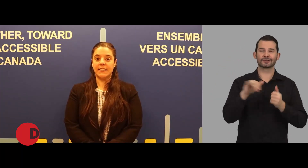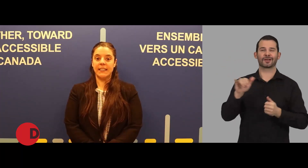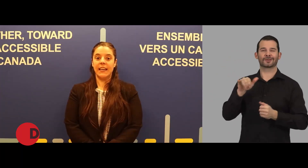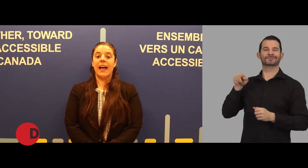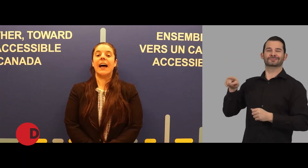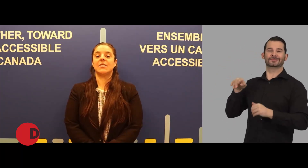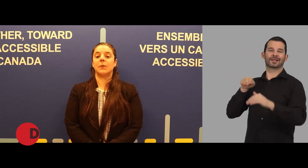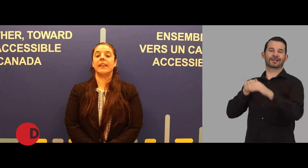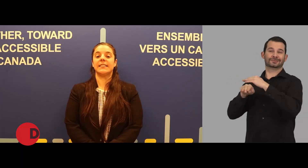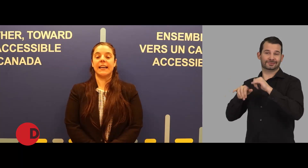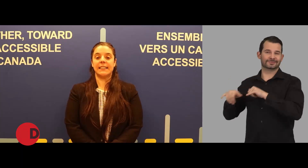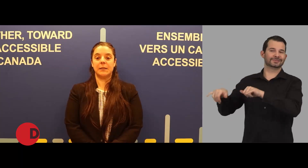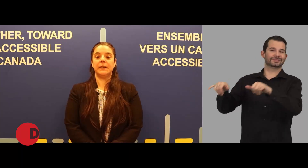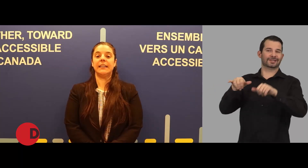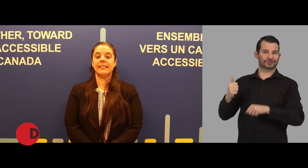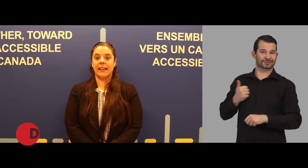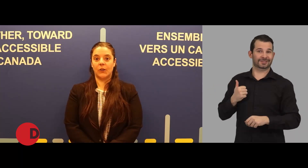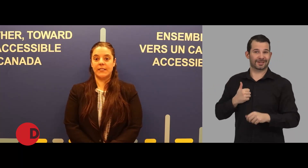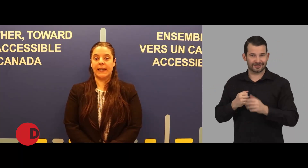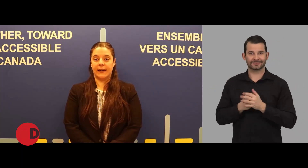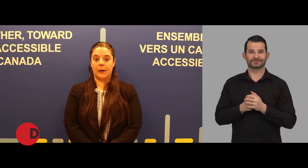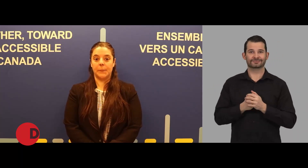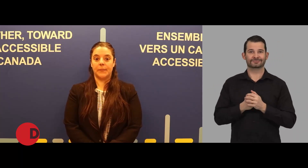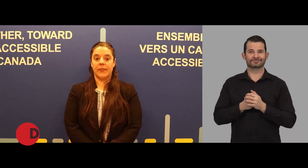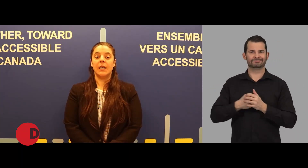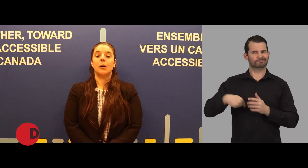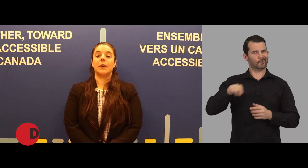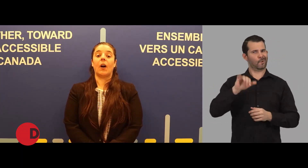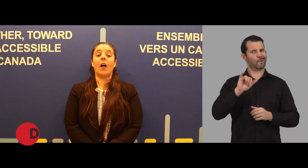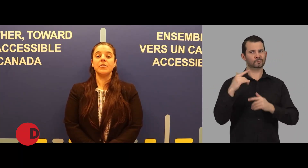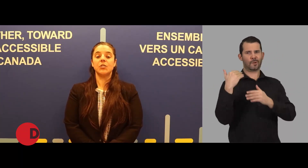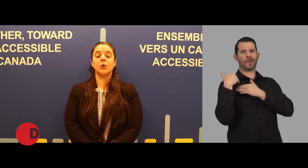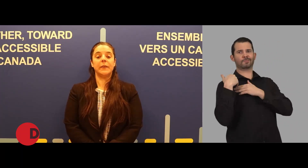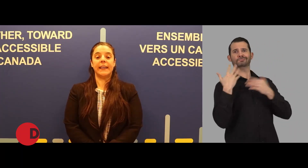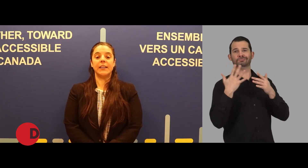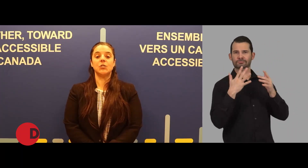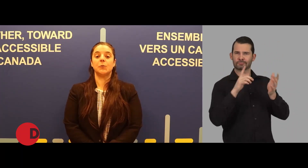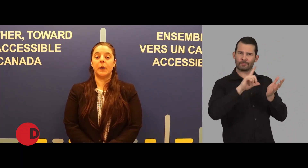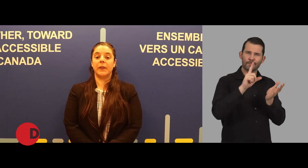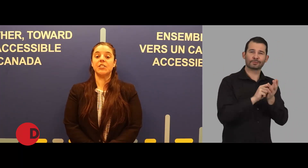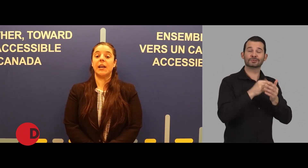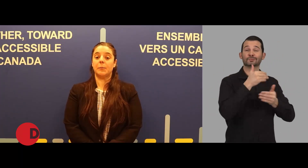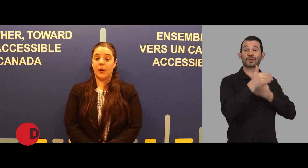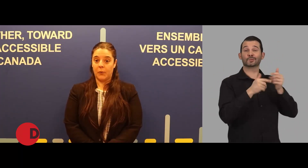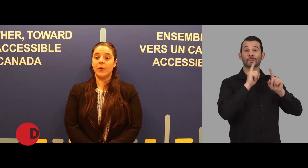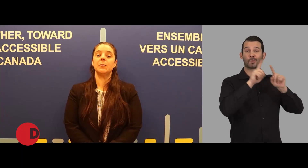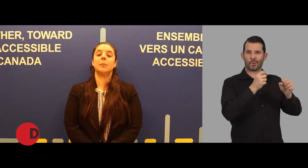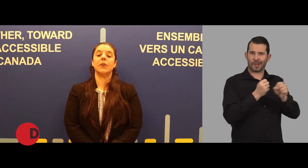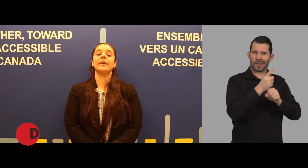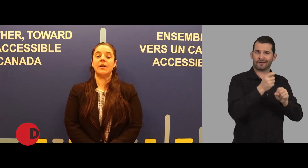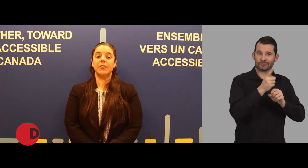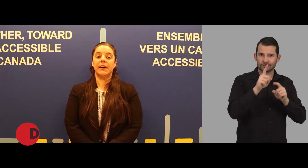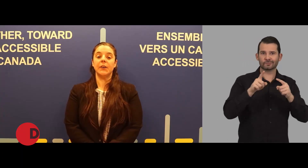as well as Accessibility Standards Canada. We are also obligated to publish a progress report every year